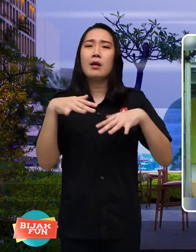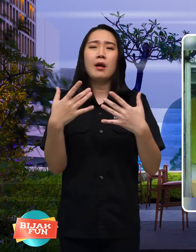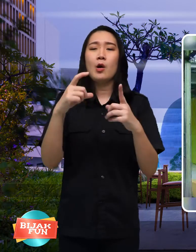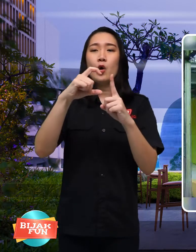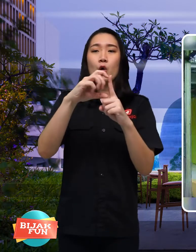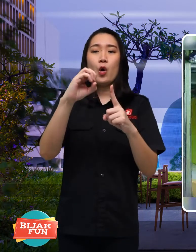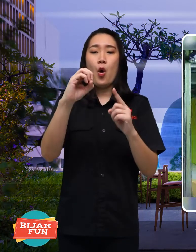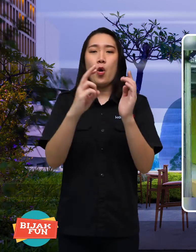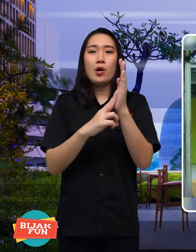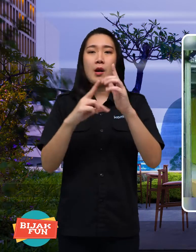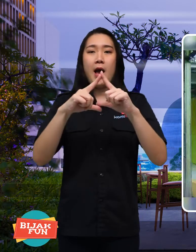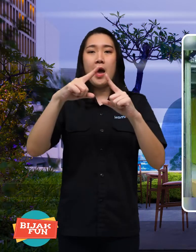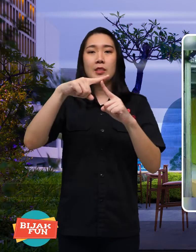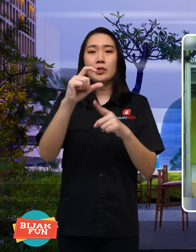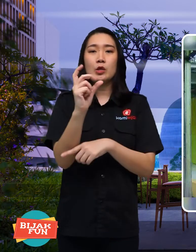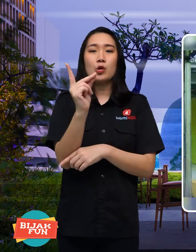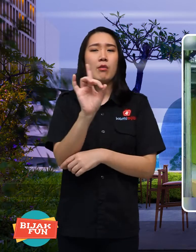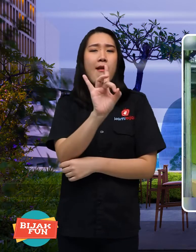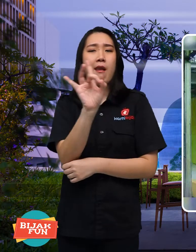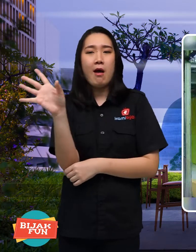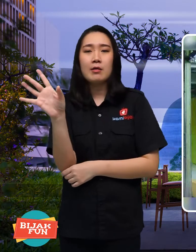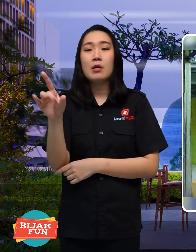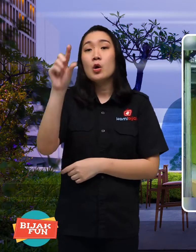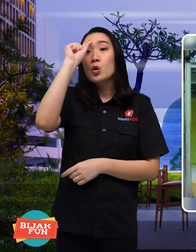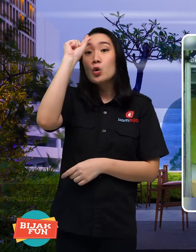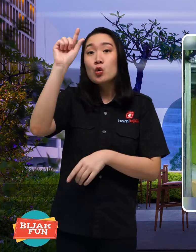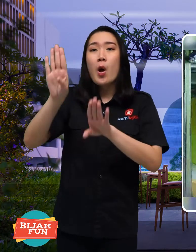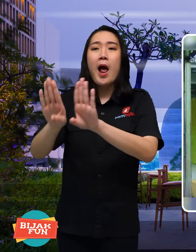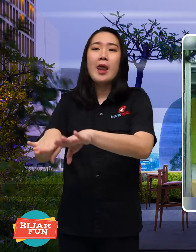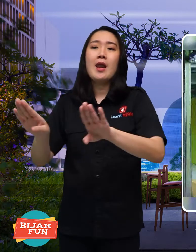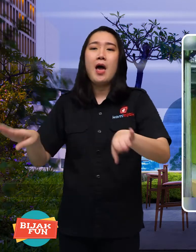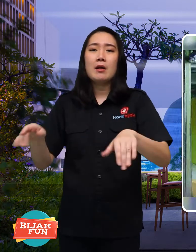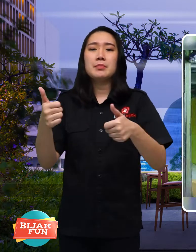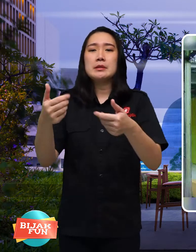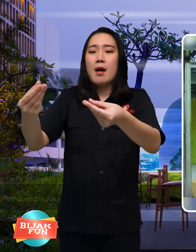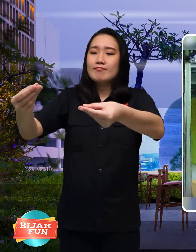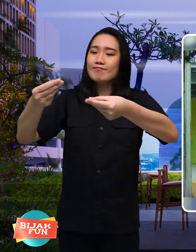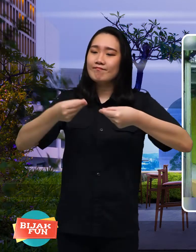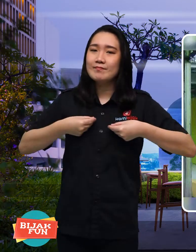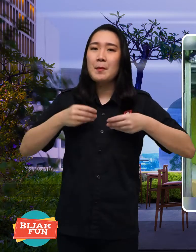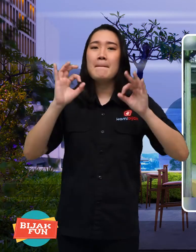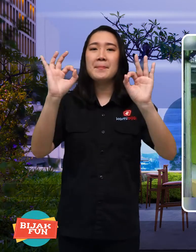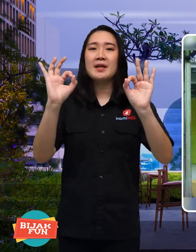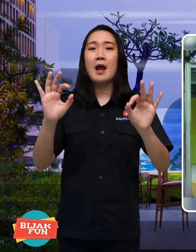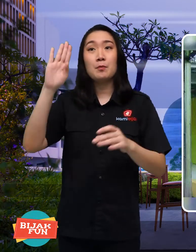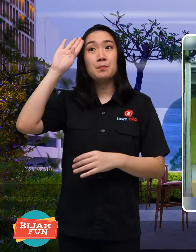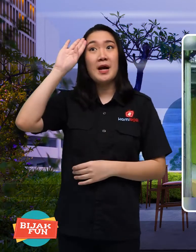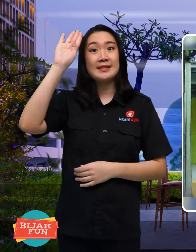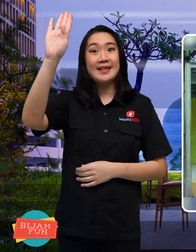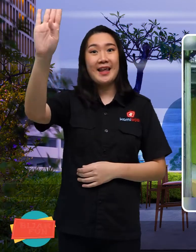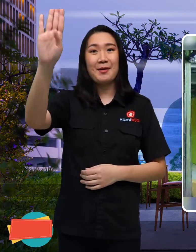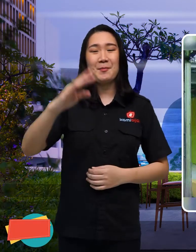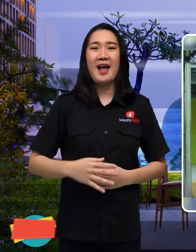or other donors for children get an education in the future.